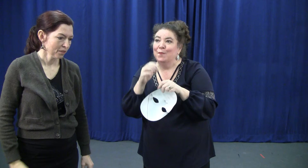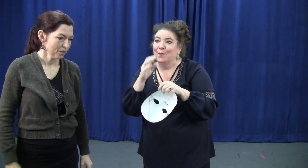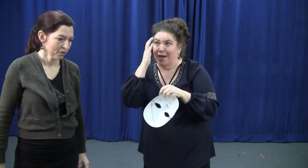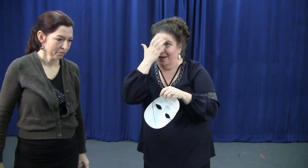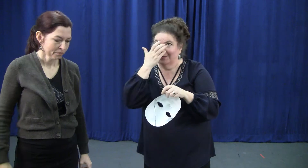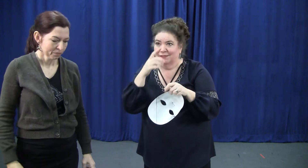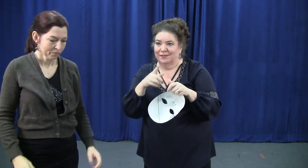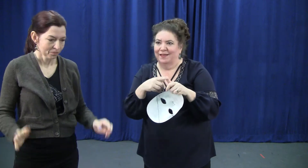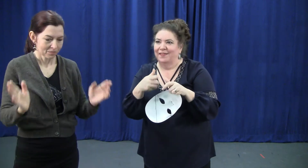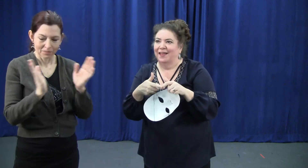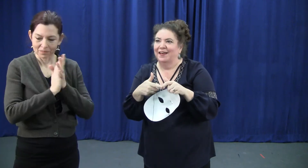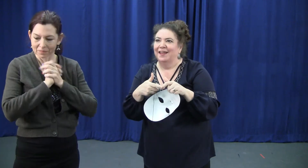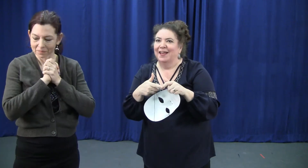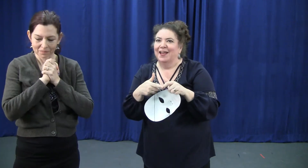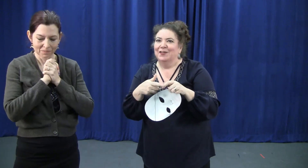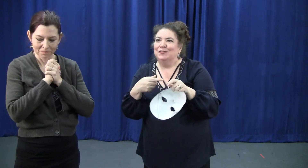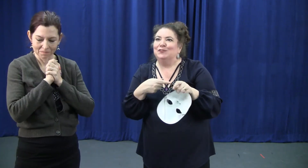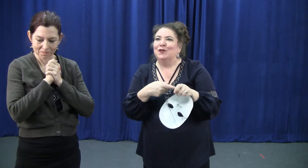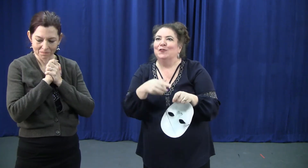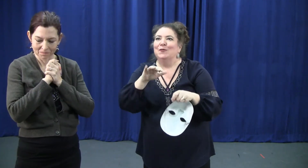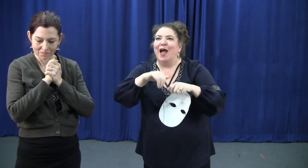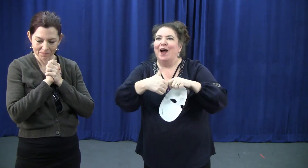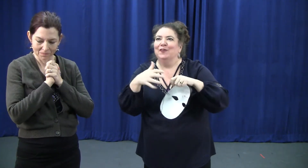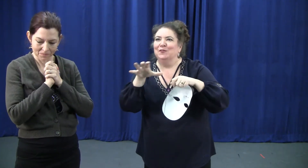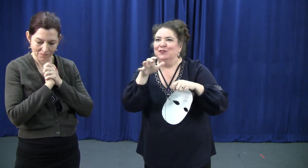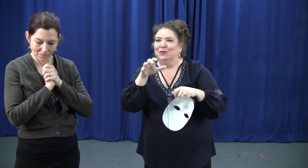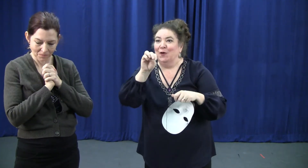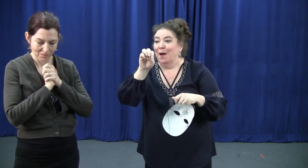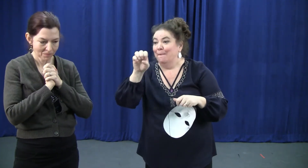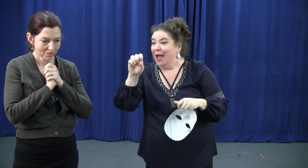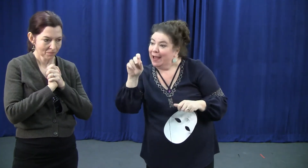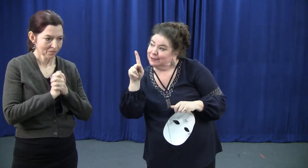(Luane) First use physical masks and then show them how you can do a mask